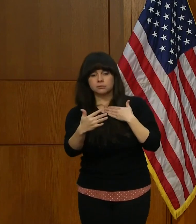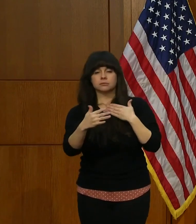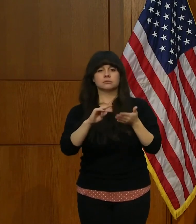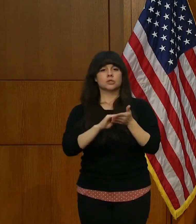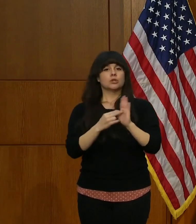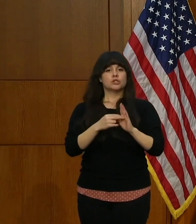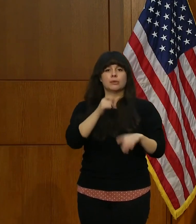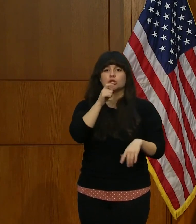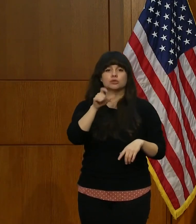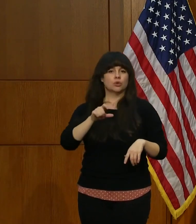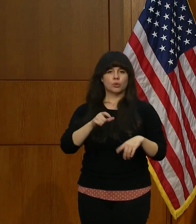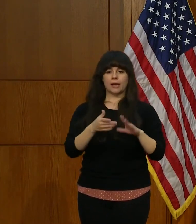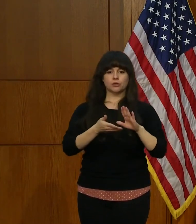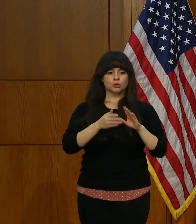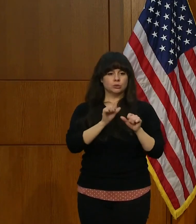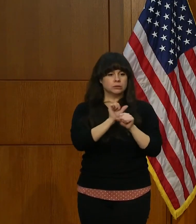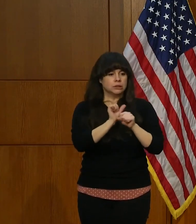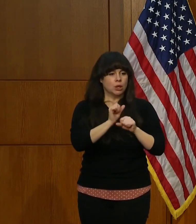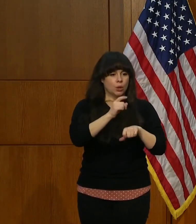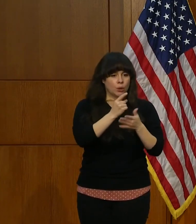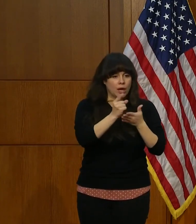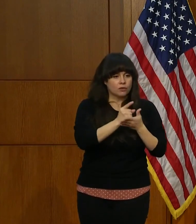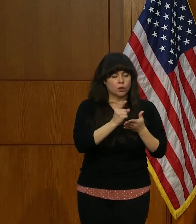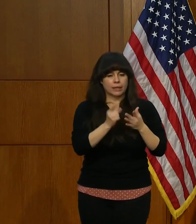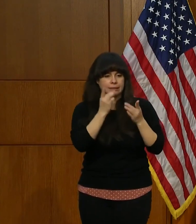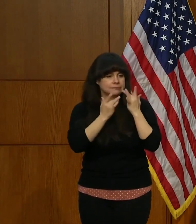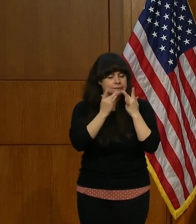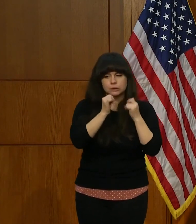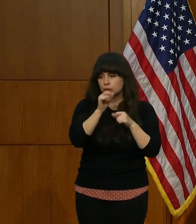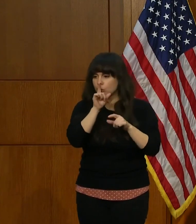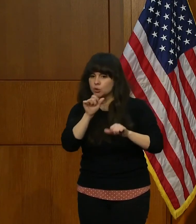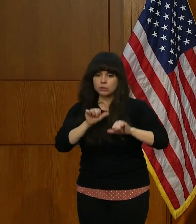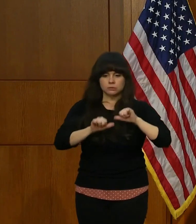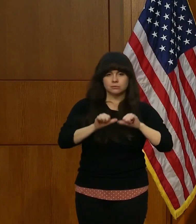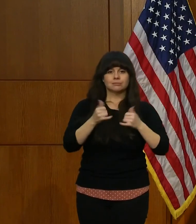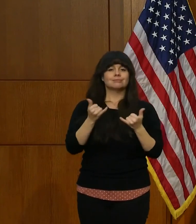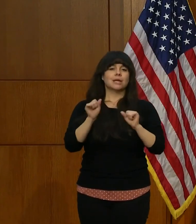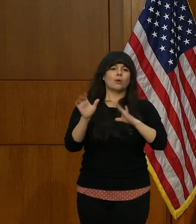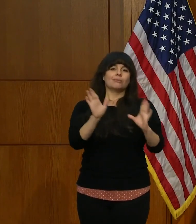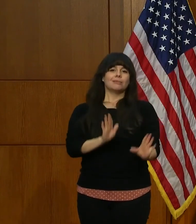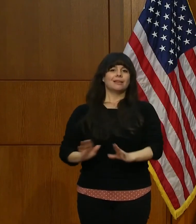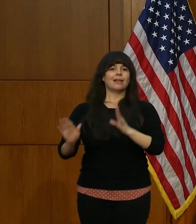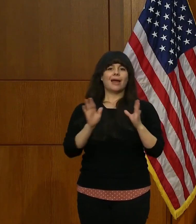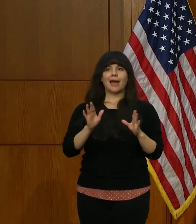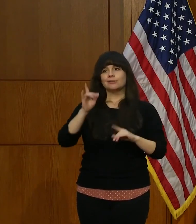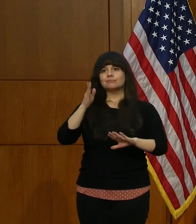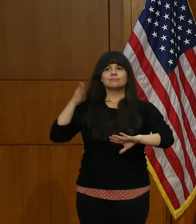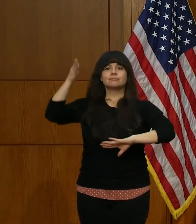LOCKING IN THIS INCREASE, SO INSTEAD OF BEING FORCED TO OPERATE WEEK TO WEEK, WE WILL